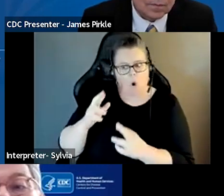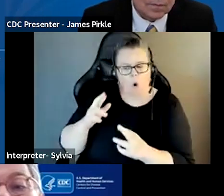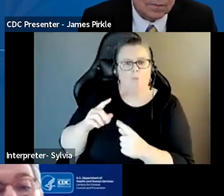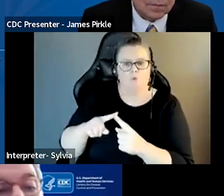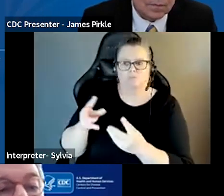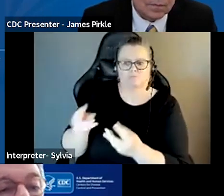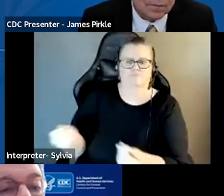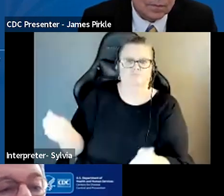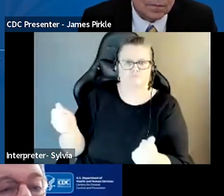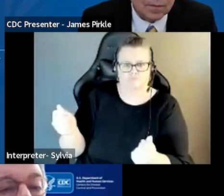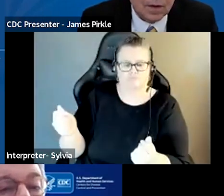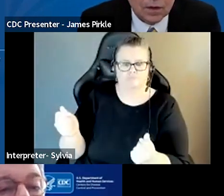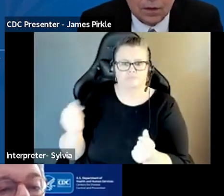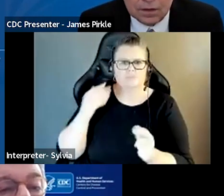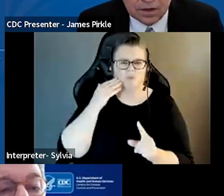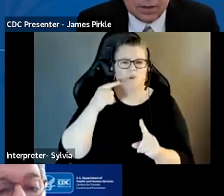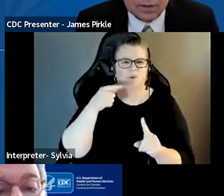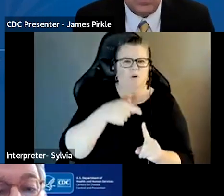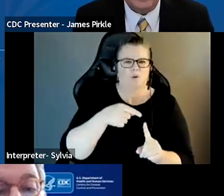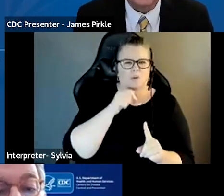with the one test that happened? Yes; right.